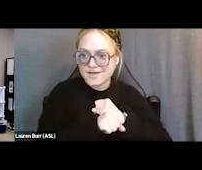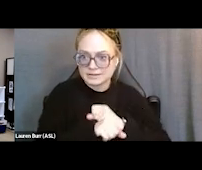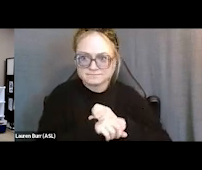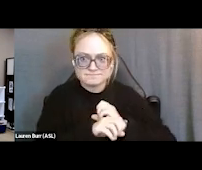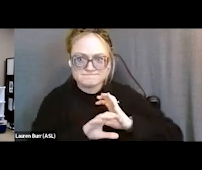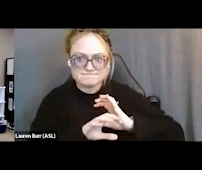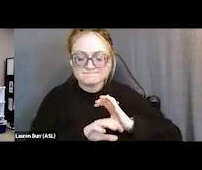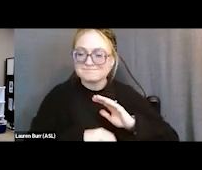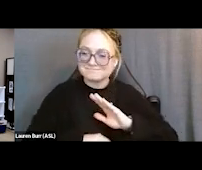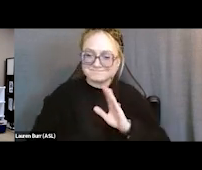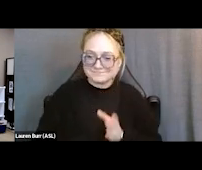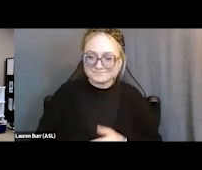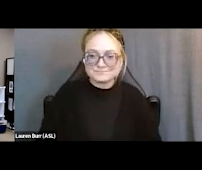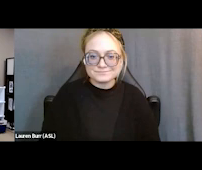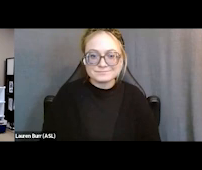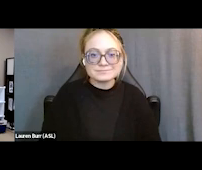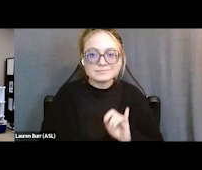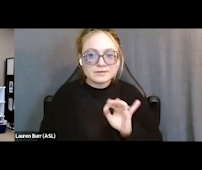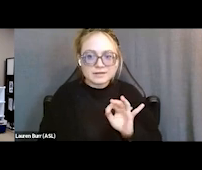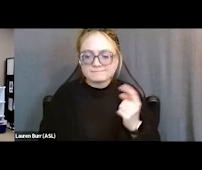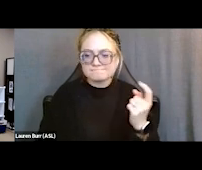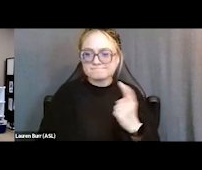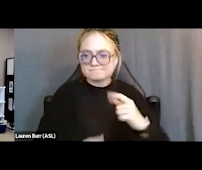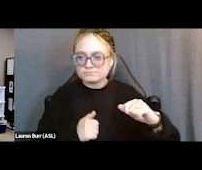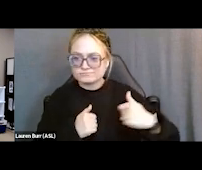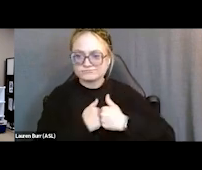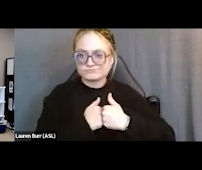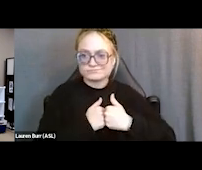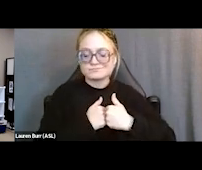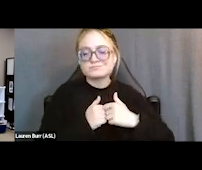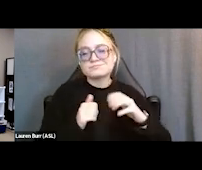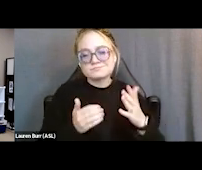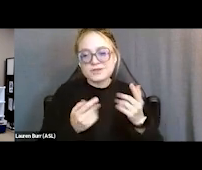If they ask a relevant question or challenge you, try to ignore the challenge, not the person though,